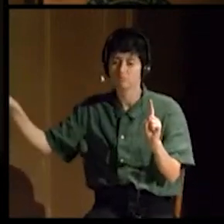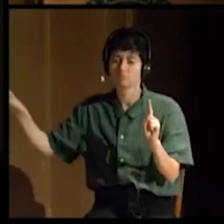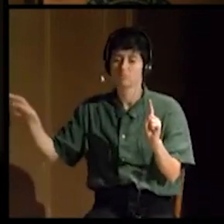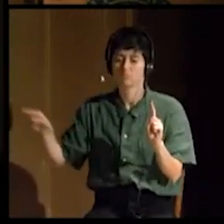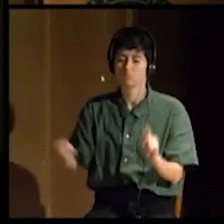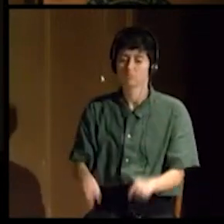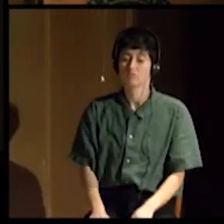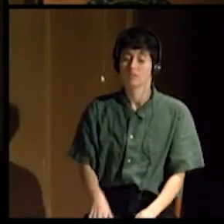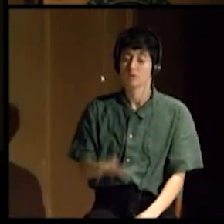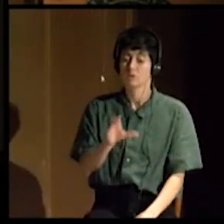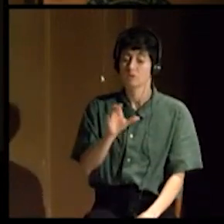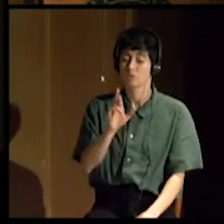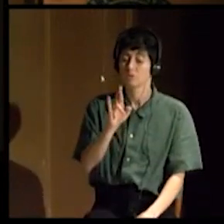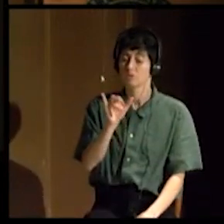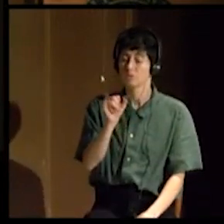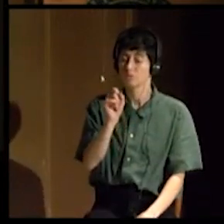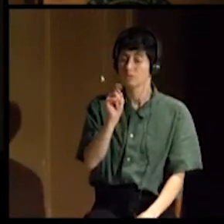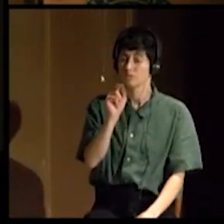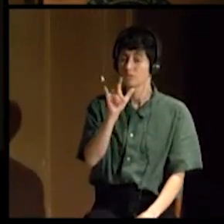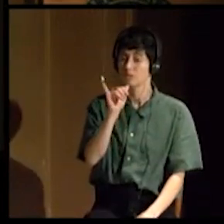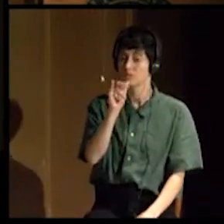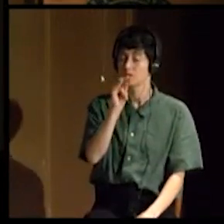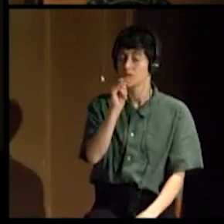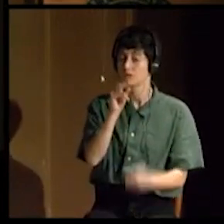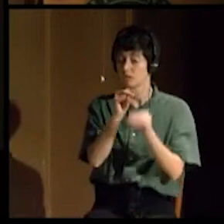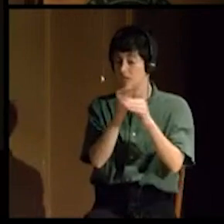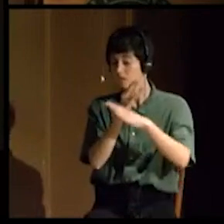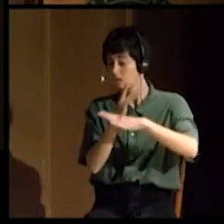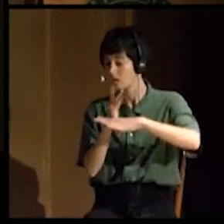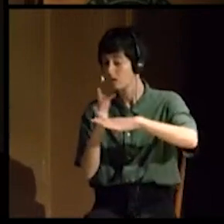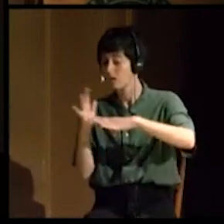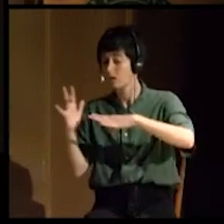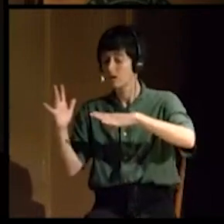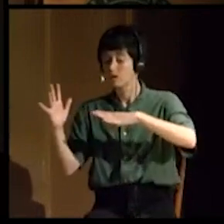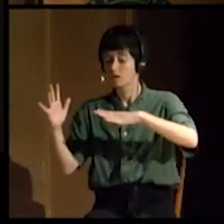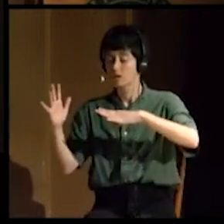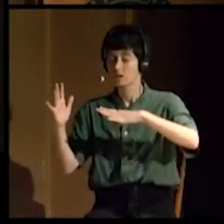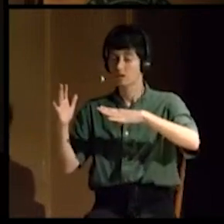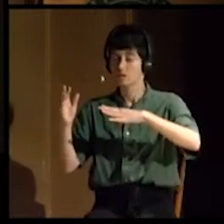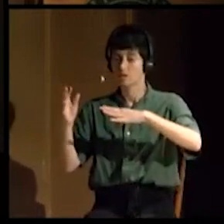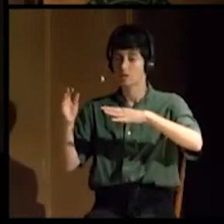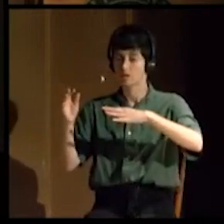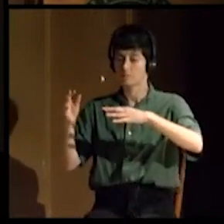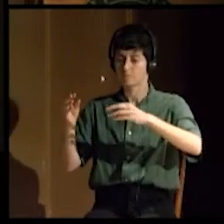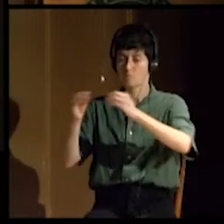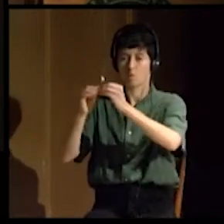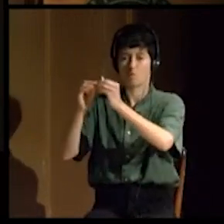So that's the the observations that I use to sort of understand how these things were able to erupt.